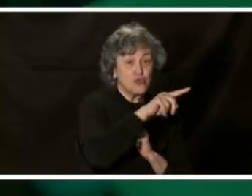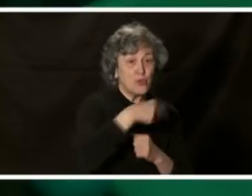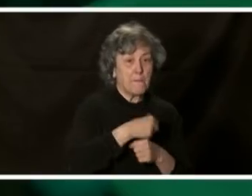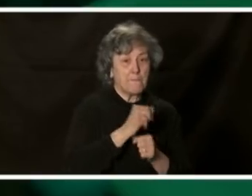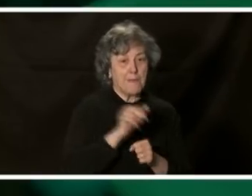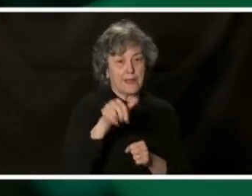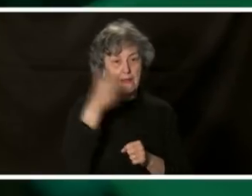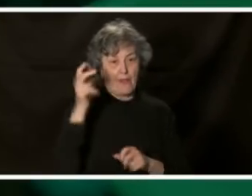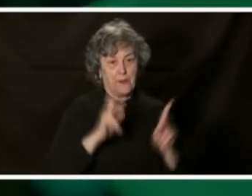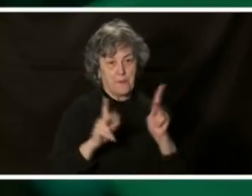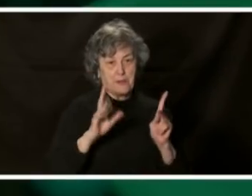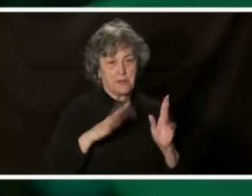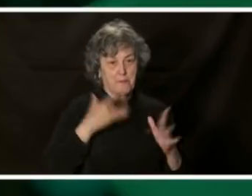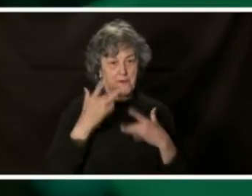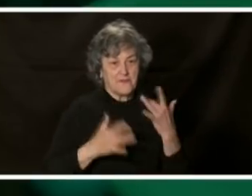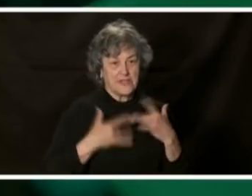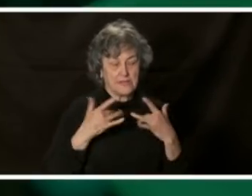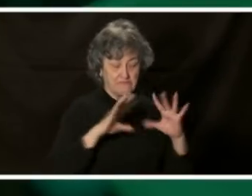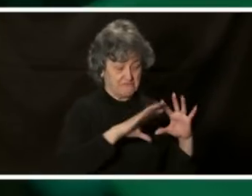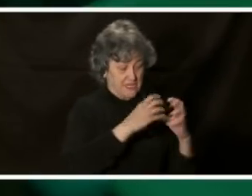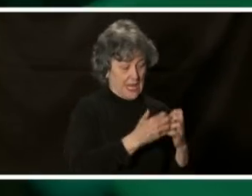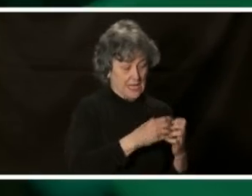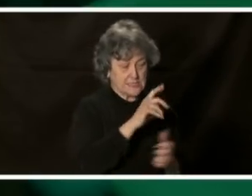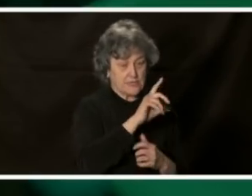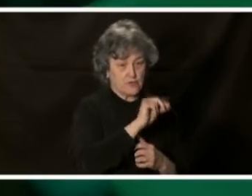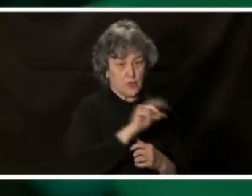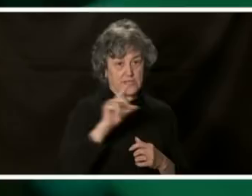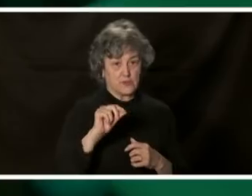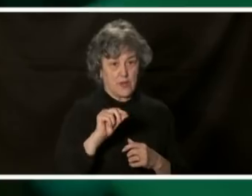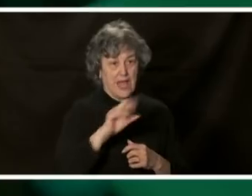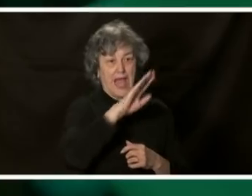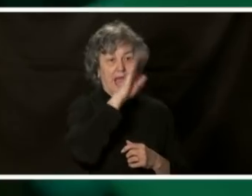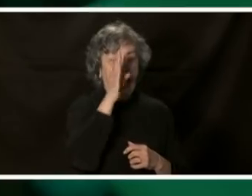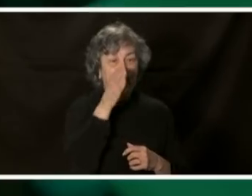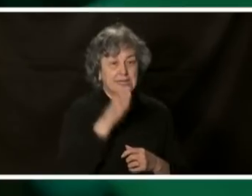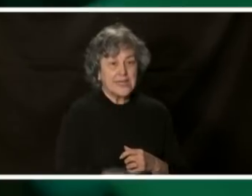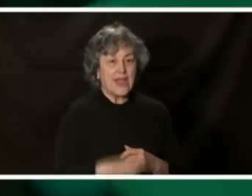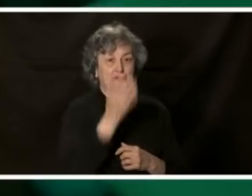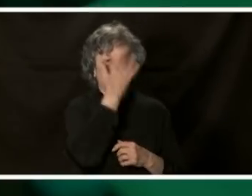CLASS OF 2020, I WILL NEVER FORGET HOW YOU'VE MADE ME FEEL.